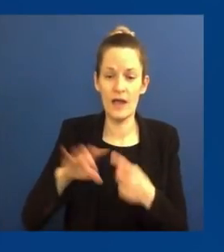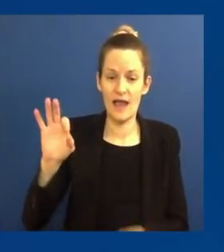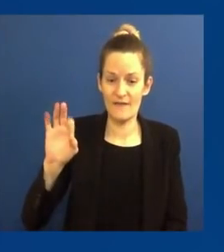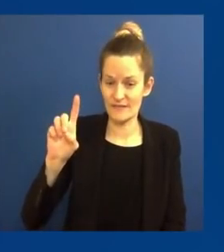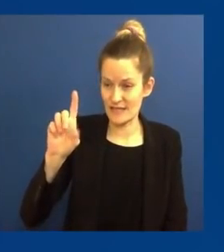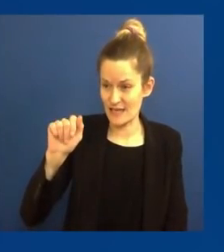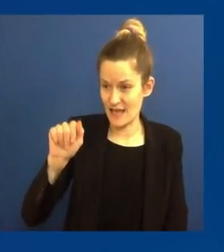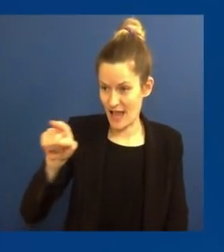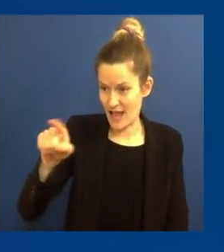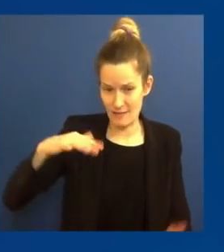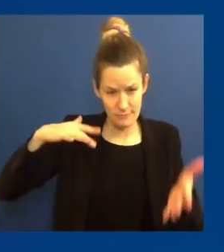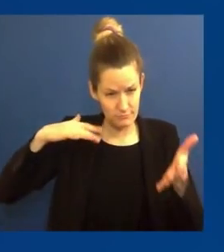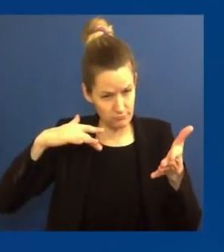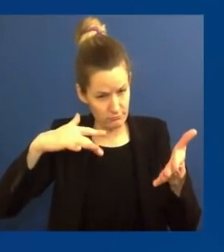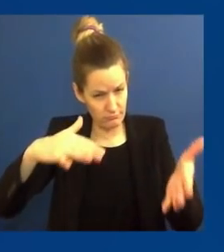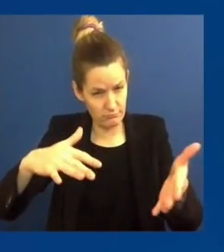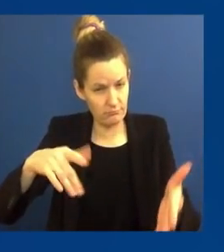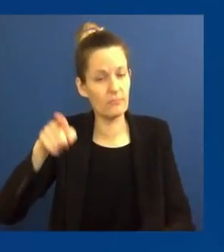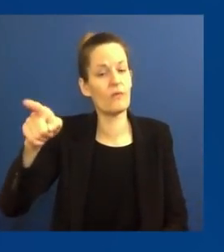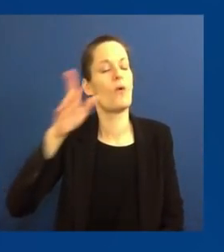Moderator: Let's go to Kaitlan Collins, CNN.